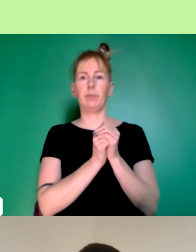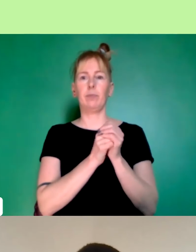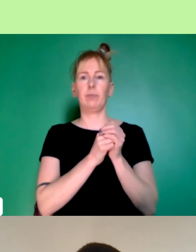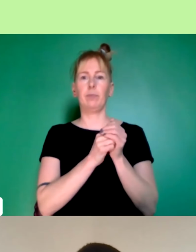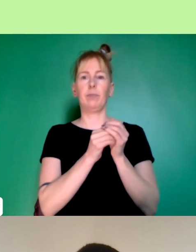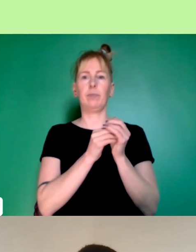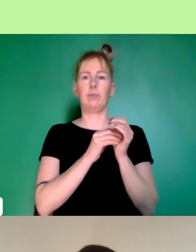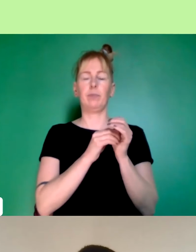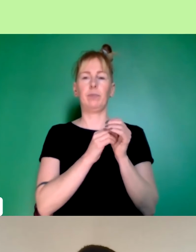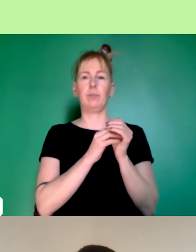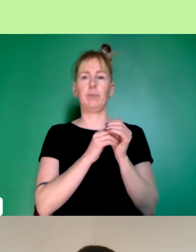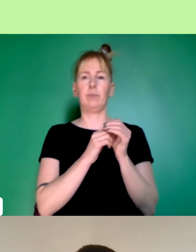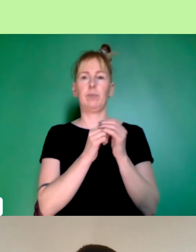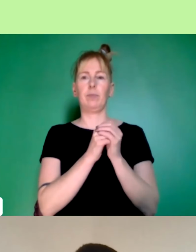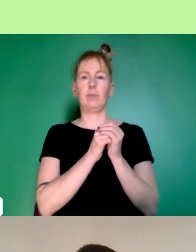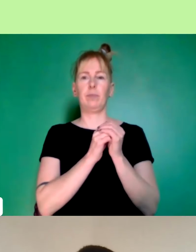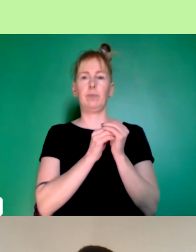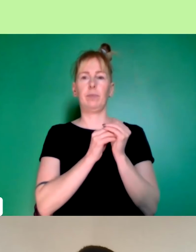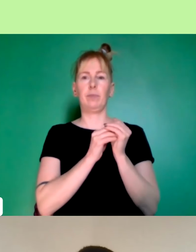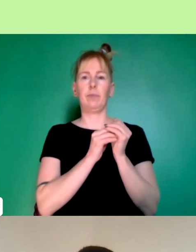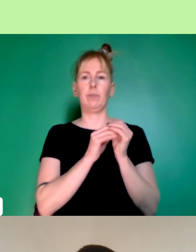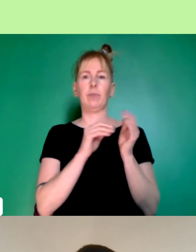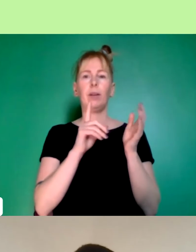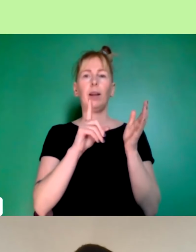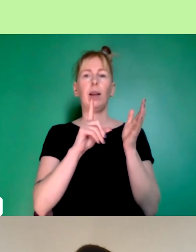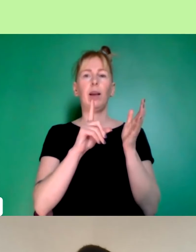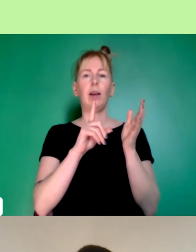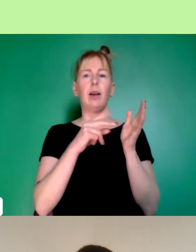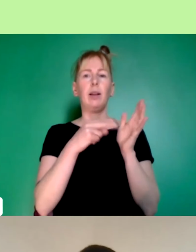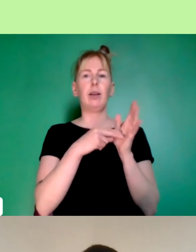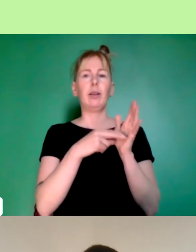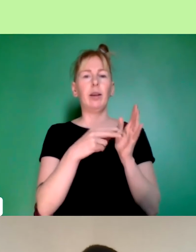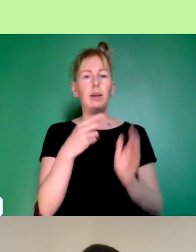hard to even know where one is playing our old conditioning as it runs so deep, any tips